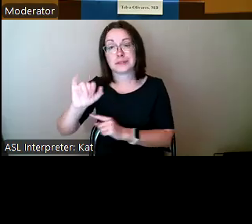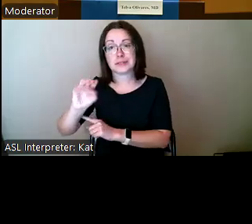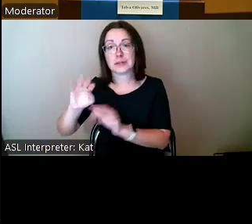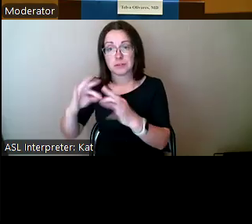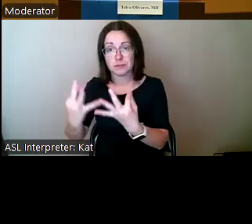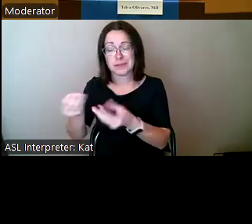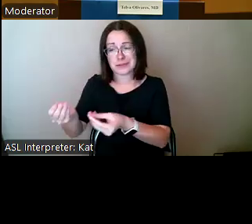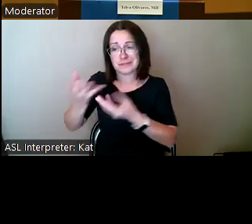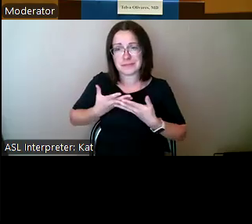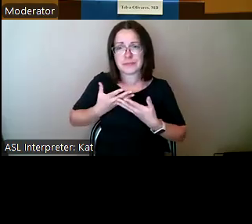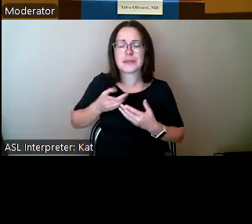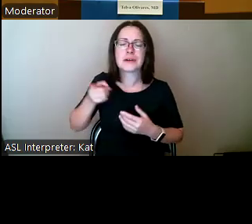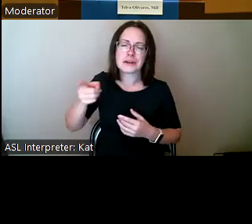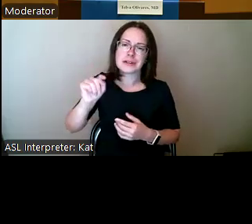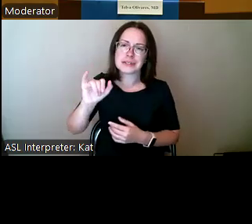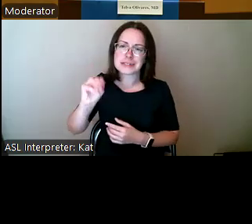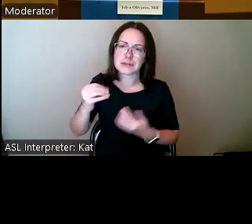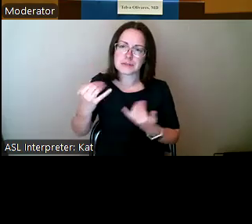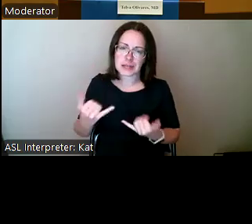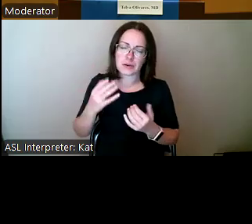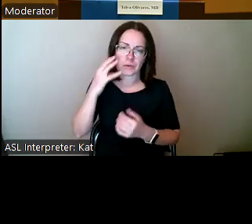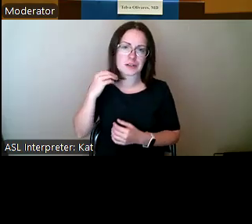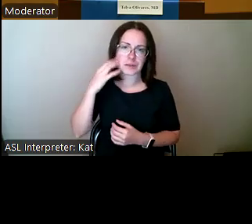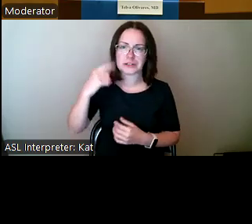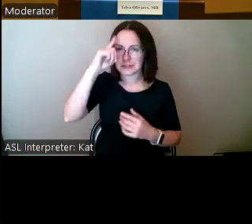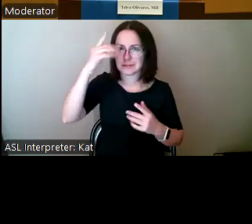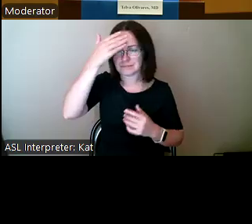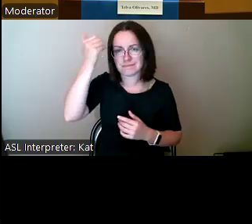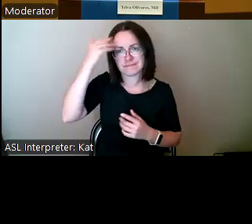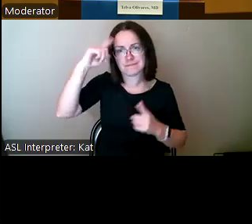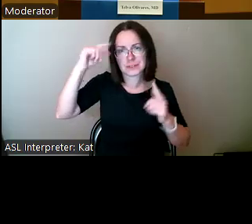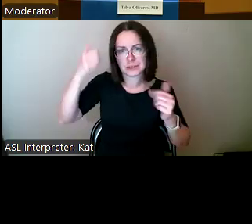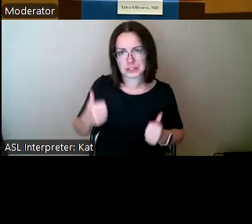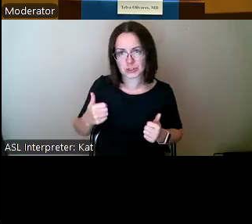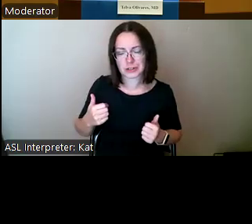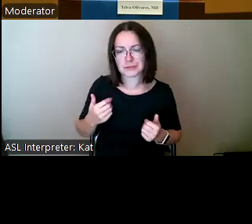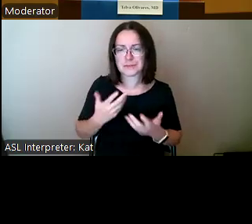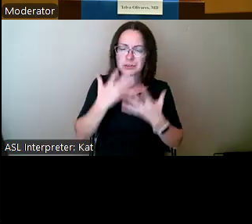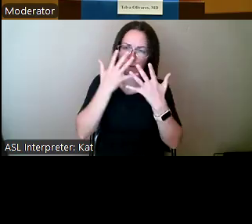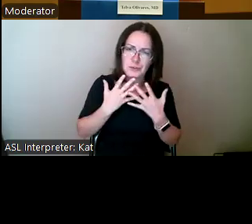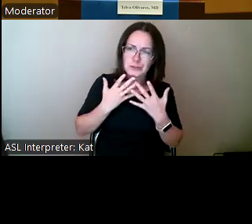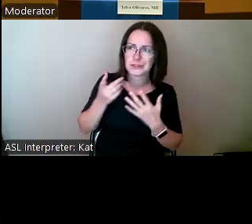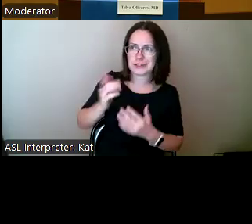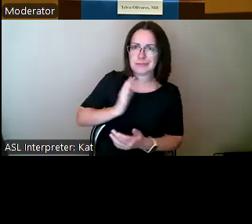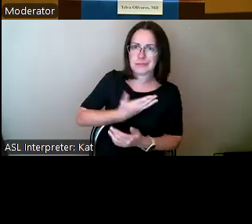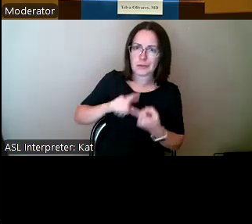has dementia. So, our friend and mentor Tim is no longer able to speak further about this with you.